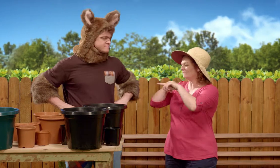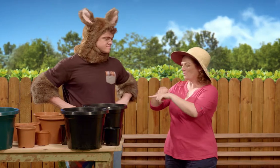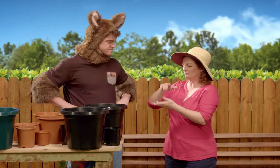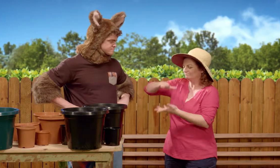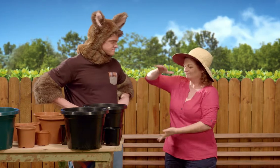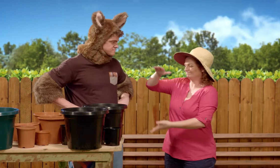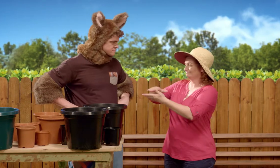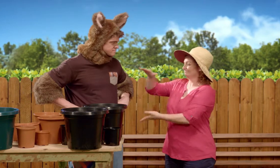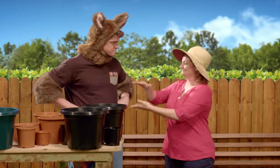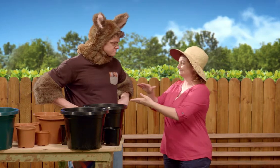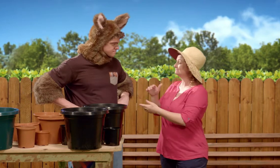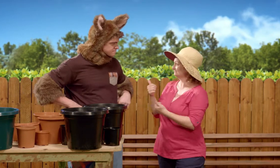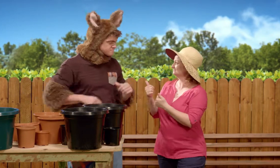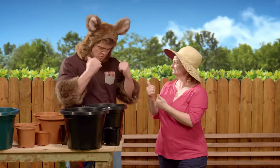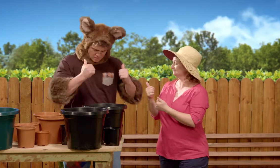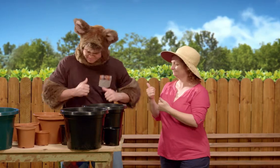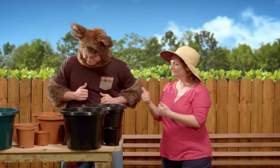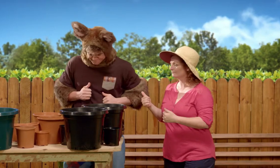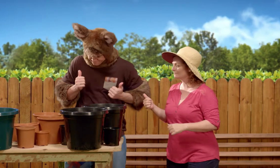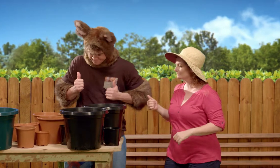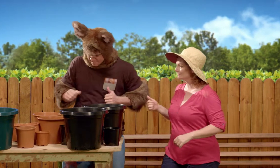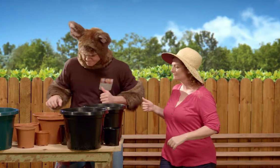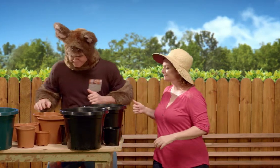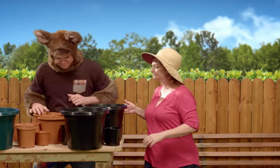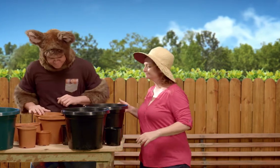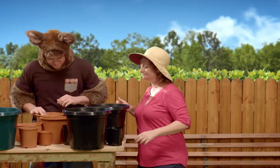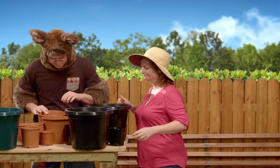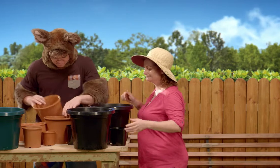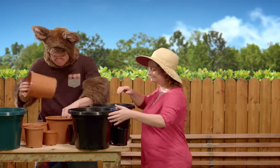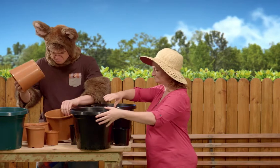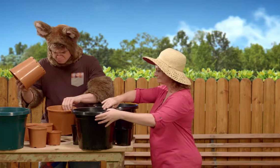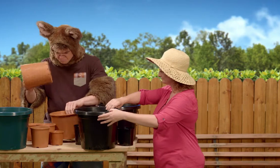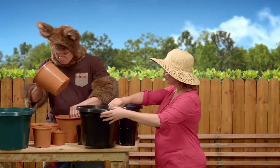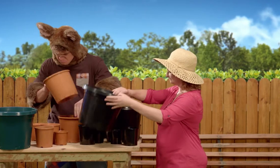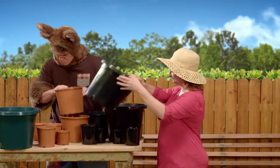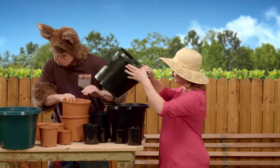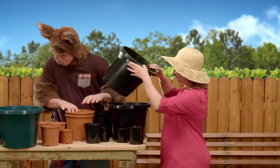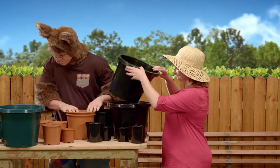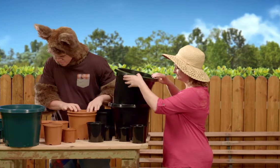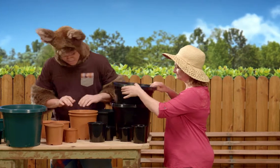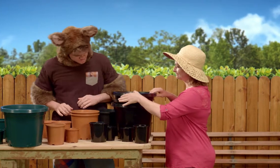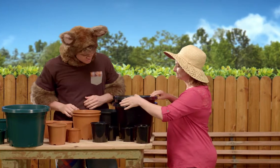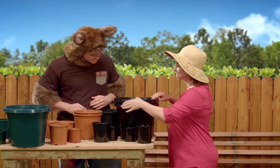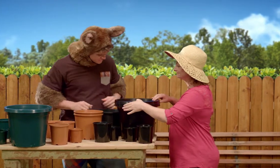according to size. Okay, now. That one.